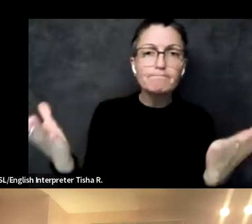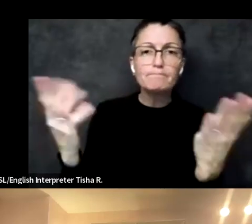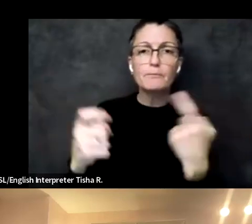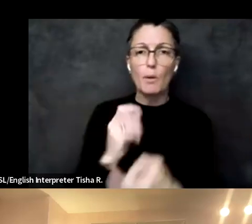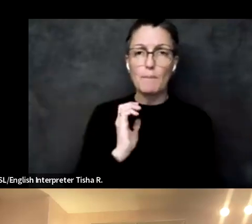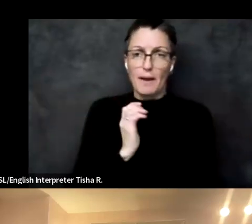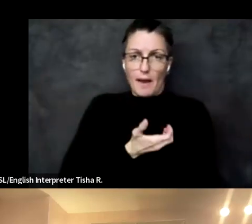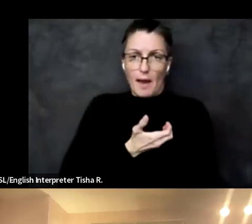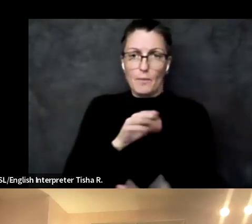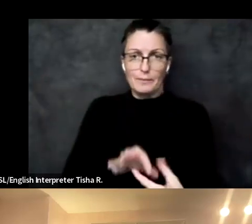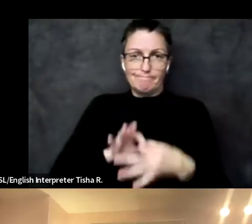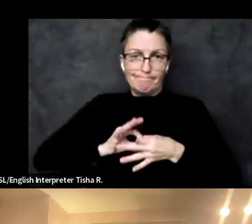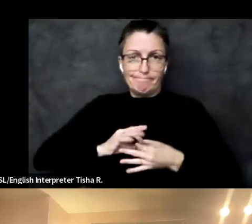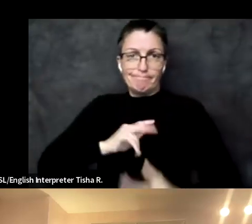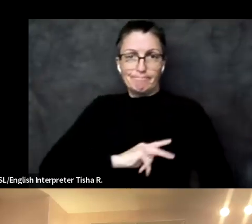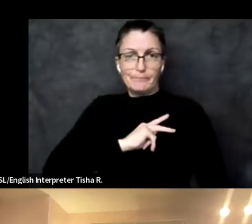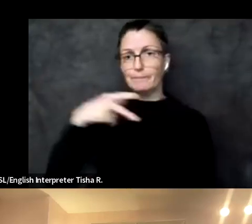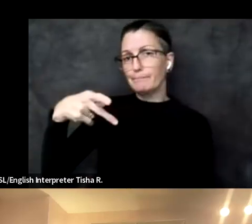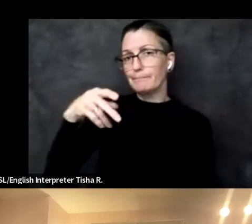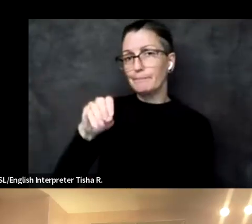And,, that is one way to really just